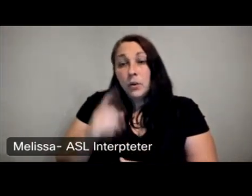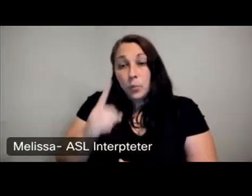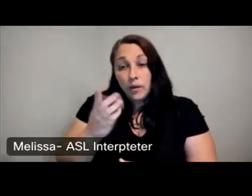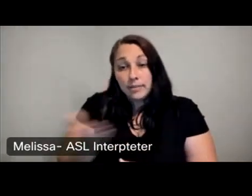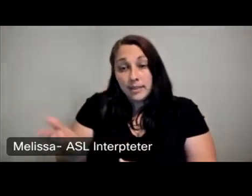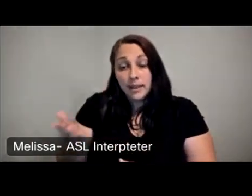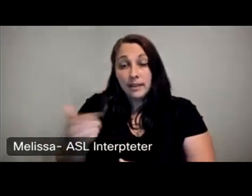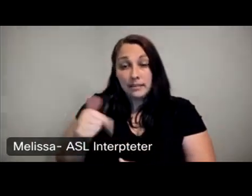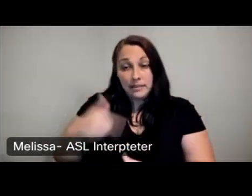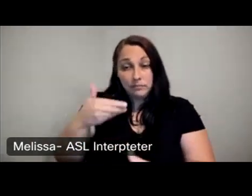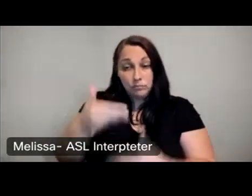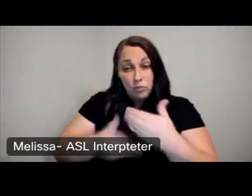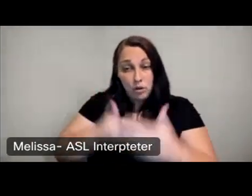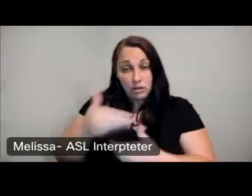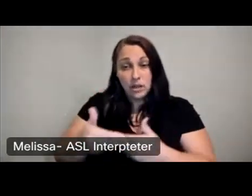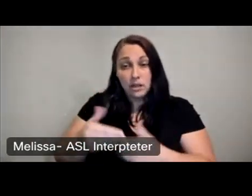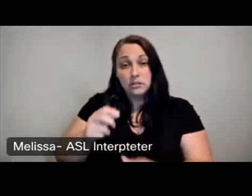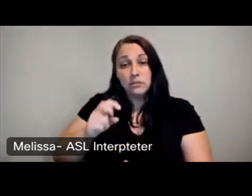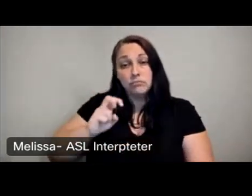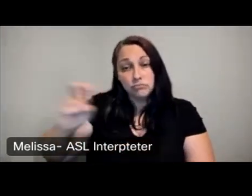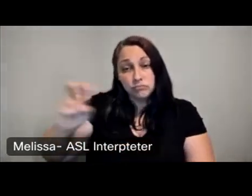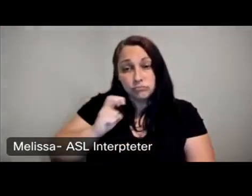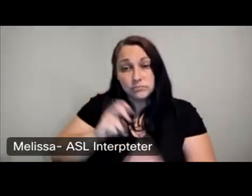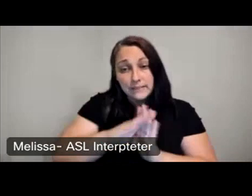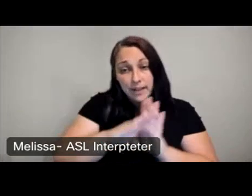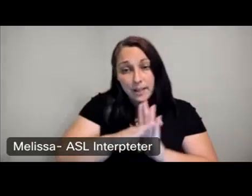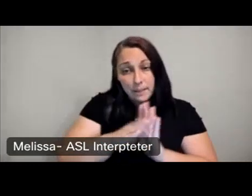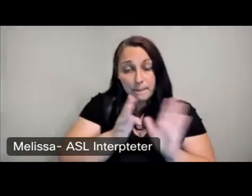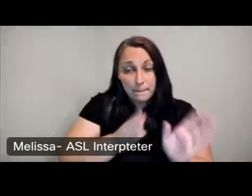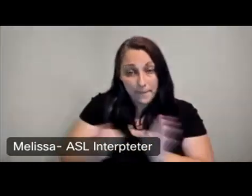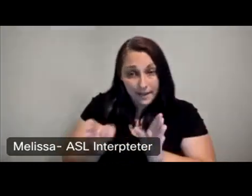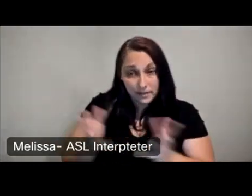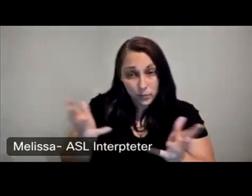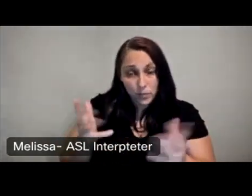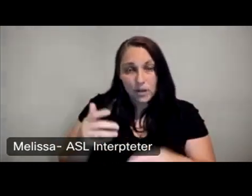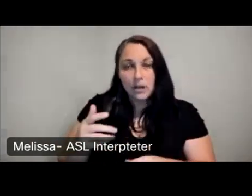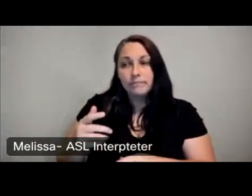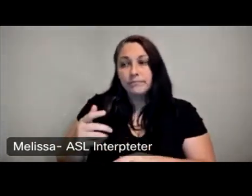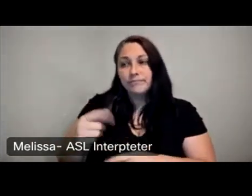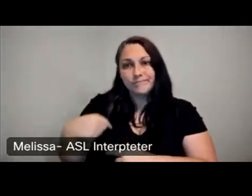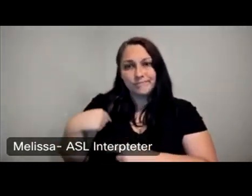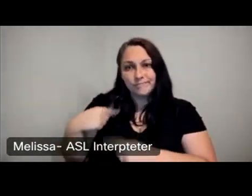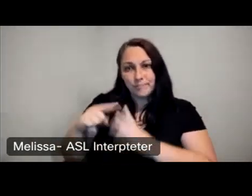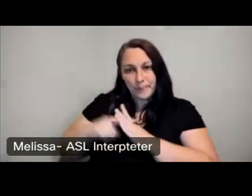of Transit development plans that we've been doing um really since since the beginning that we gather